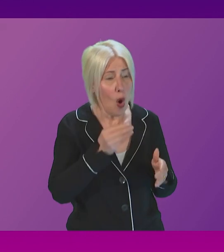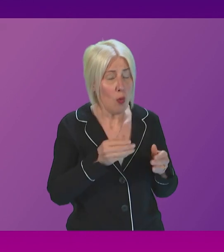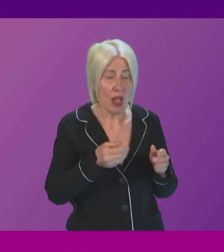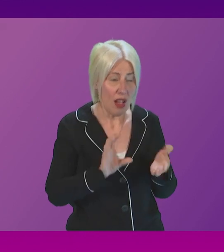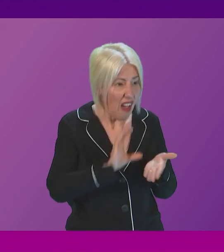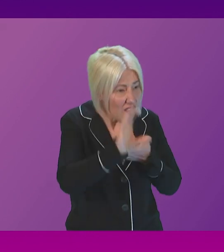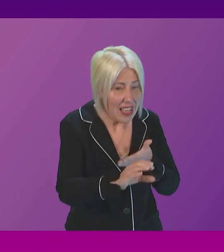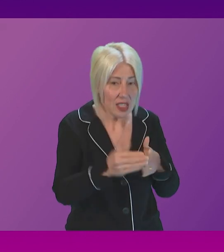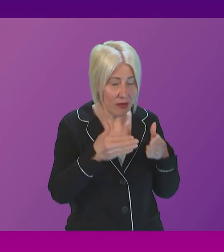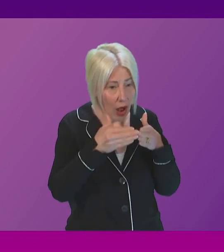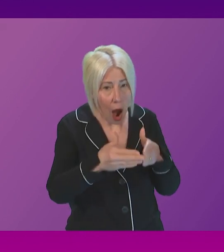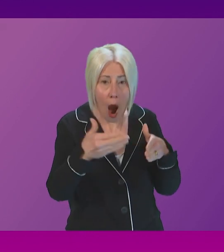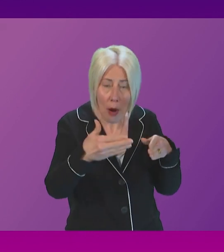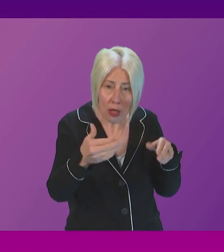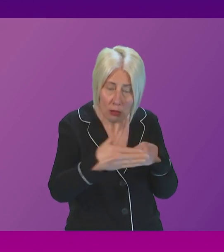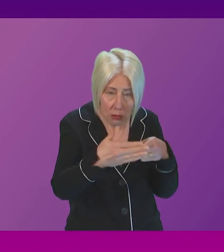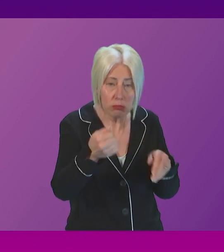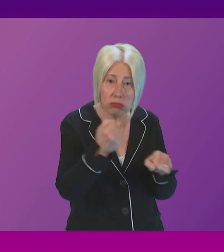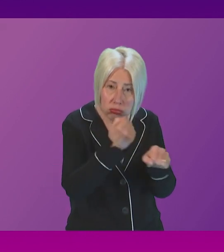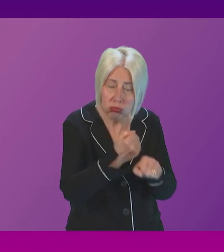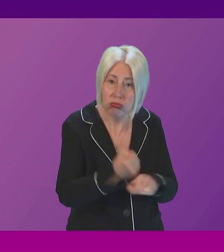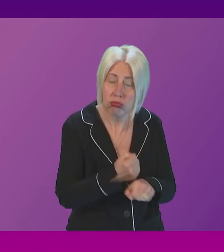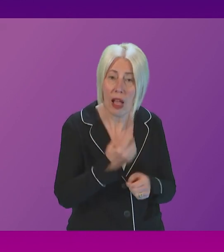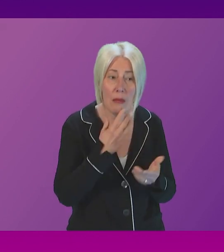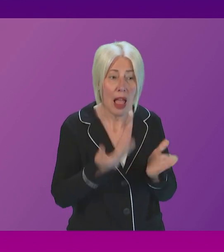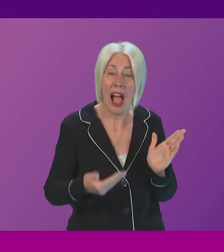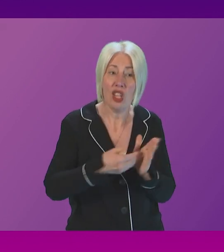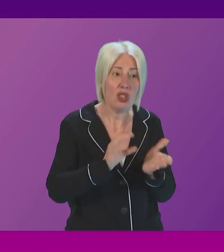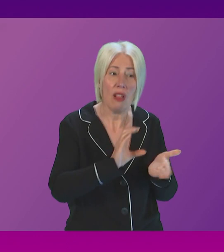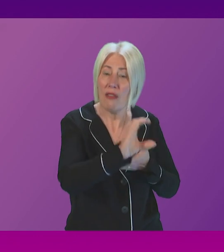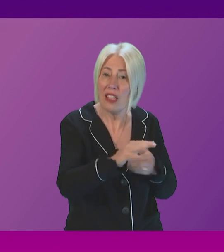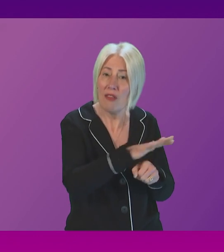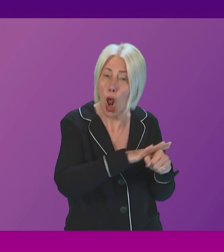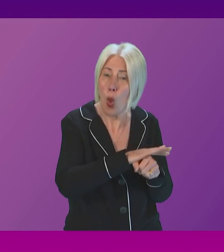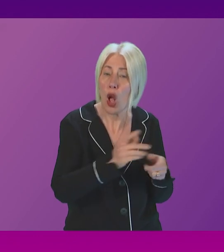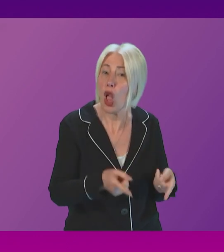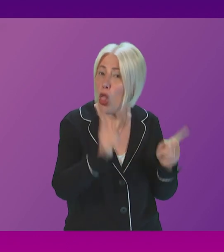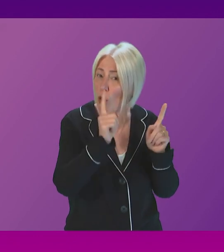and we confirmed additional revenue funding for the operation of local authority ferry services.